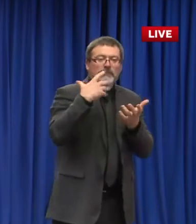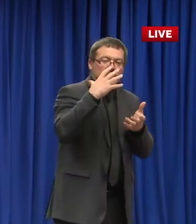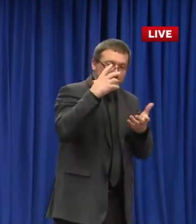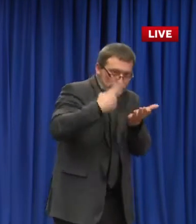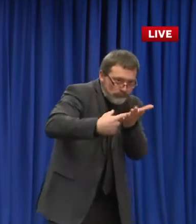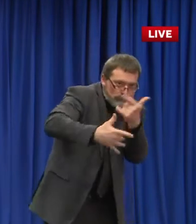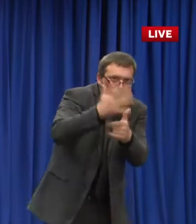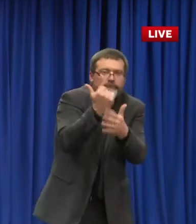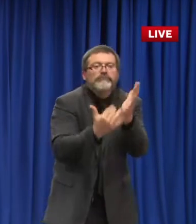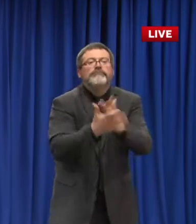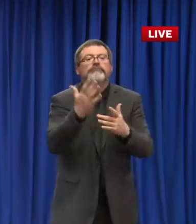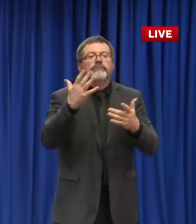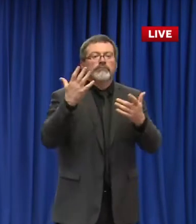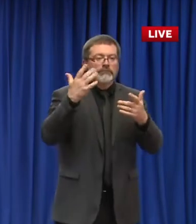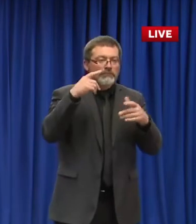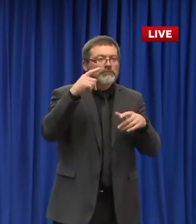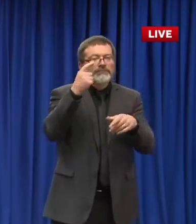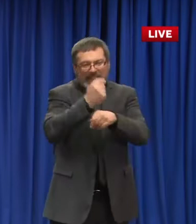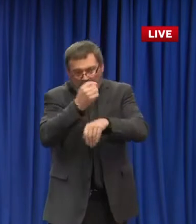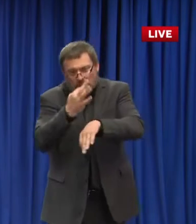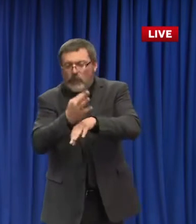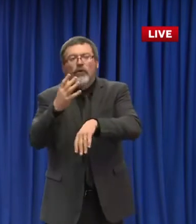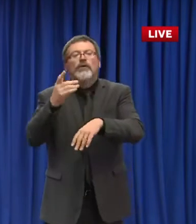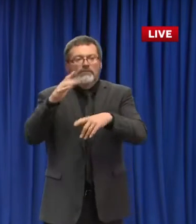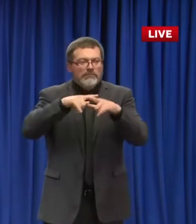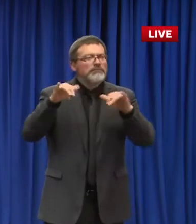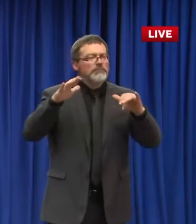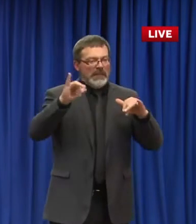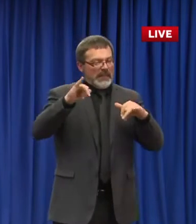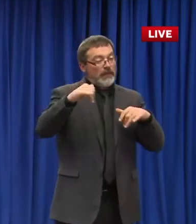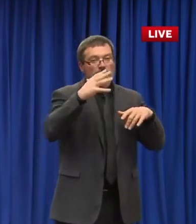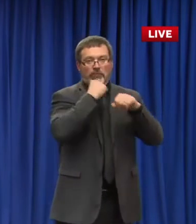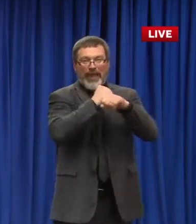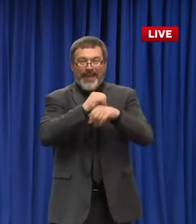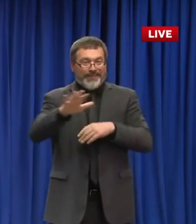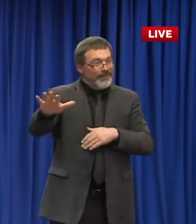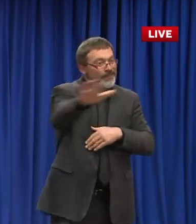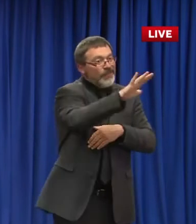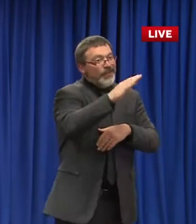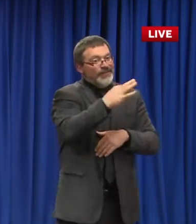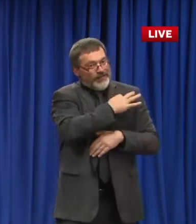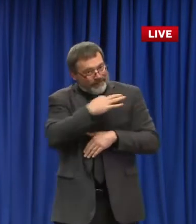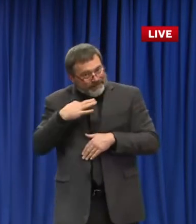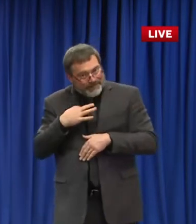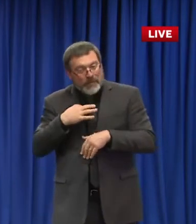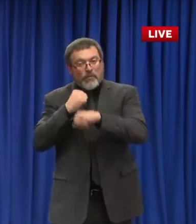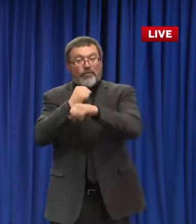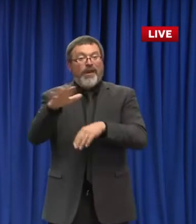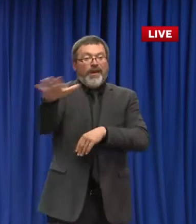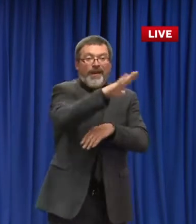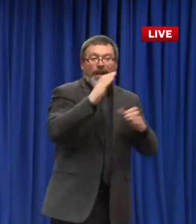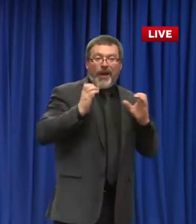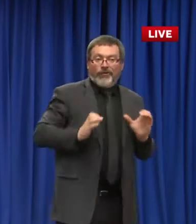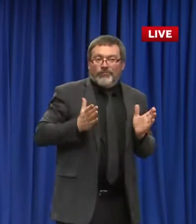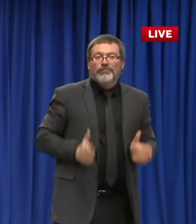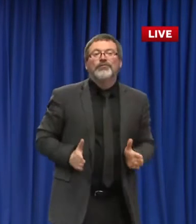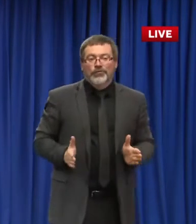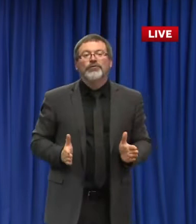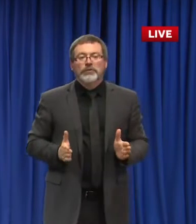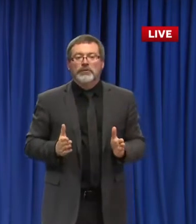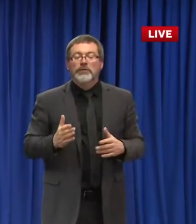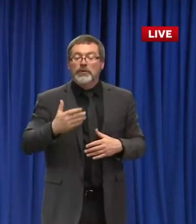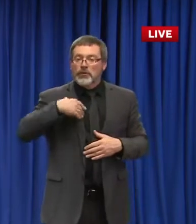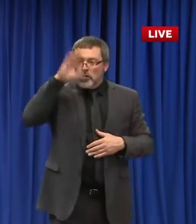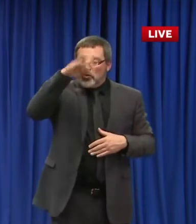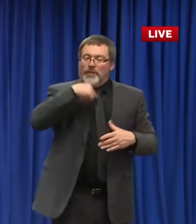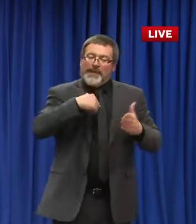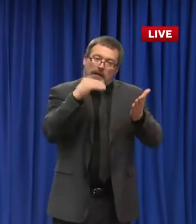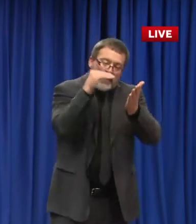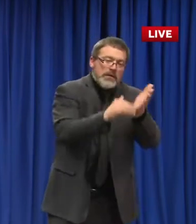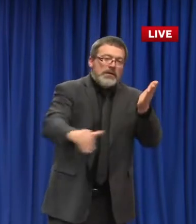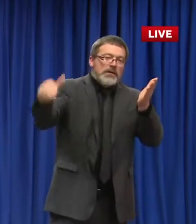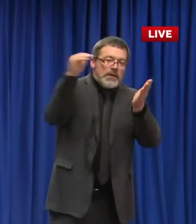SO AT THE END OF THE DAY, WE JUST KNOW THAT WE HAVE TO KEEP CUSTOMERS AND EMPLOYEES MOST IMPORTANTLY WHILE WE APPRECIATE THESE ARE JUST I KNOW IT SOUNDS LIKE I’M REPEATING ALL THE TIME,